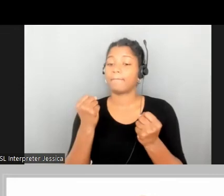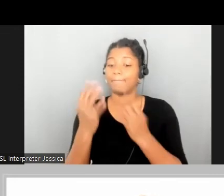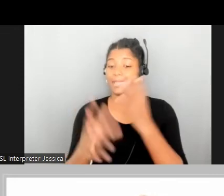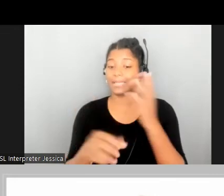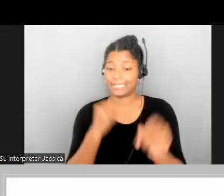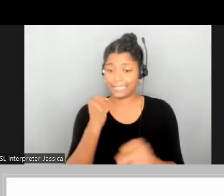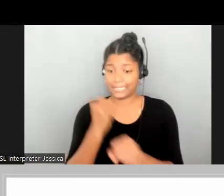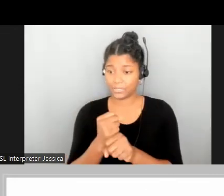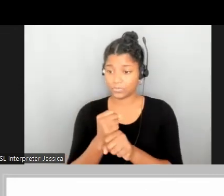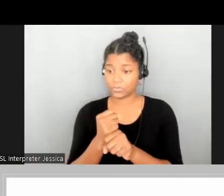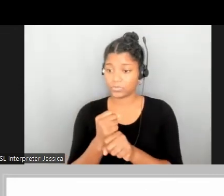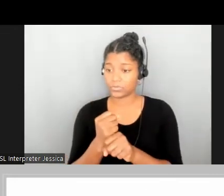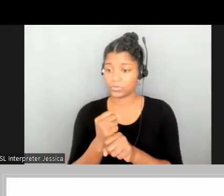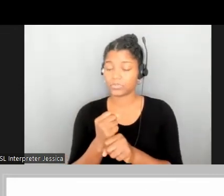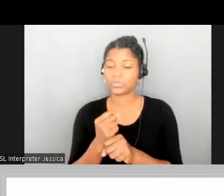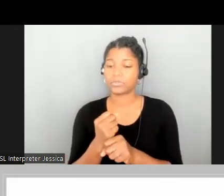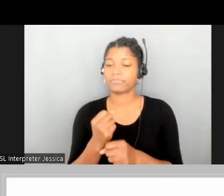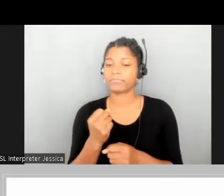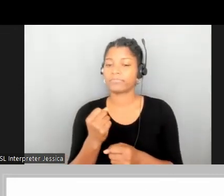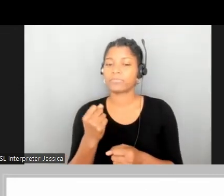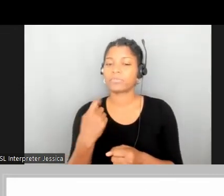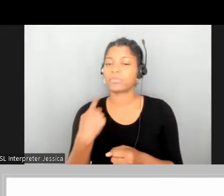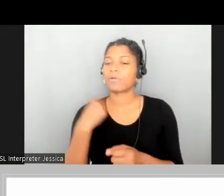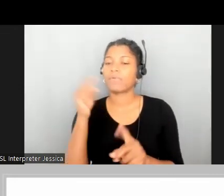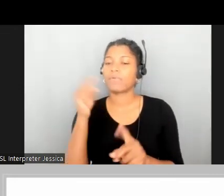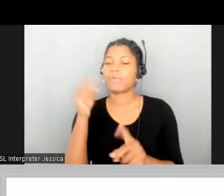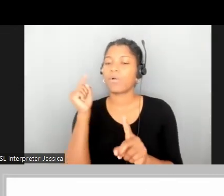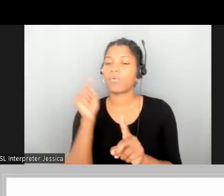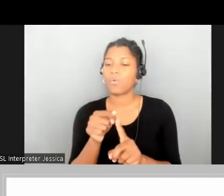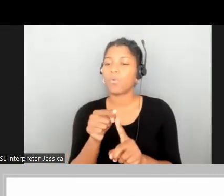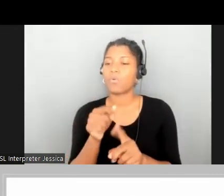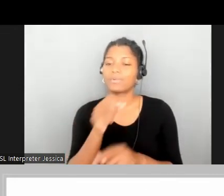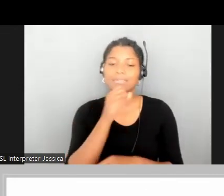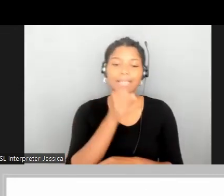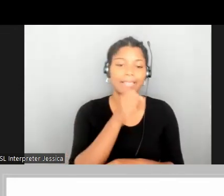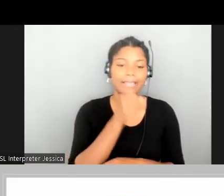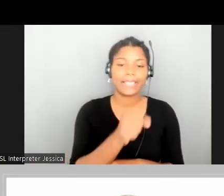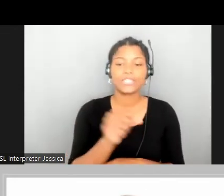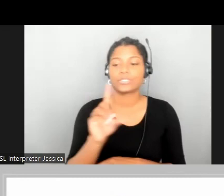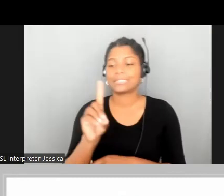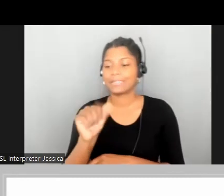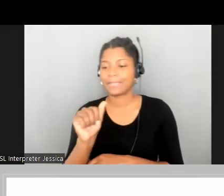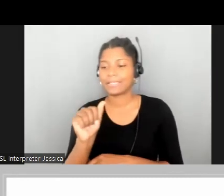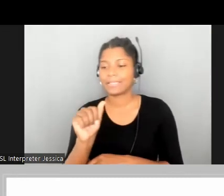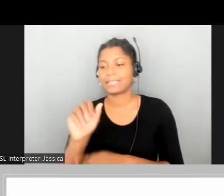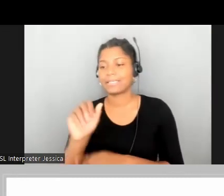We want to bring together the aging and disability networks and continuums of care to create